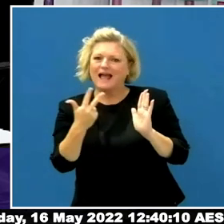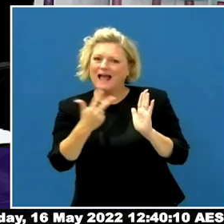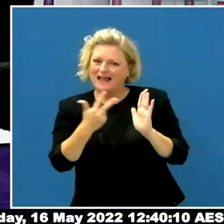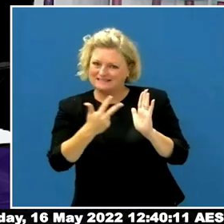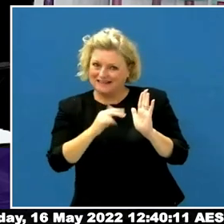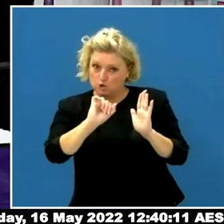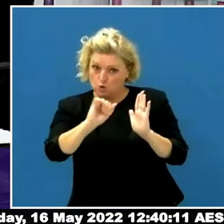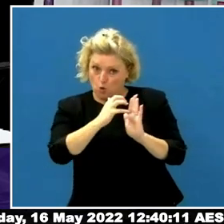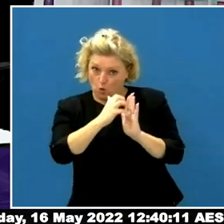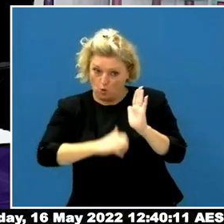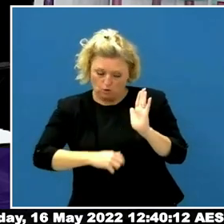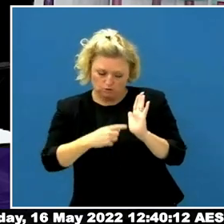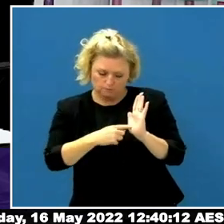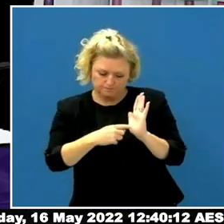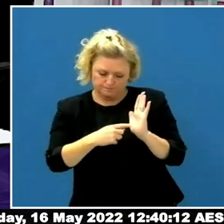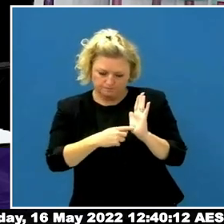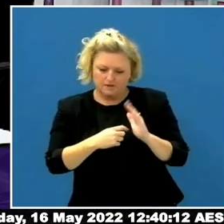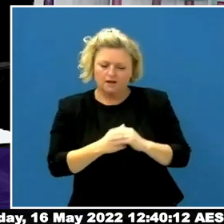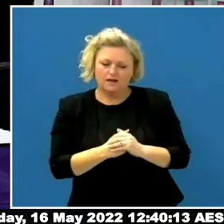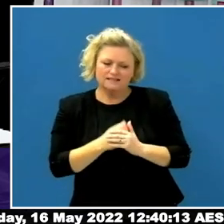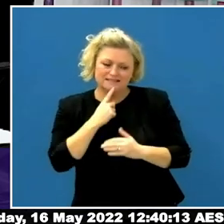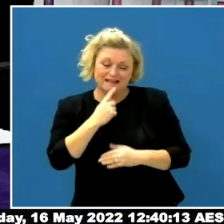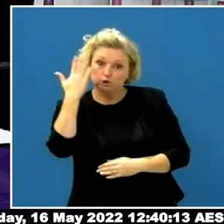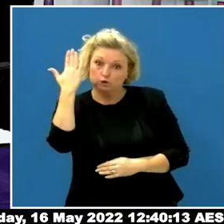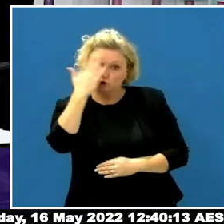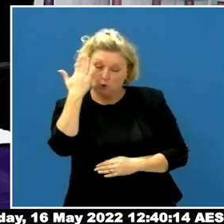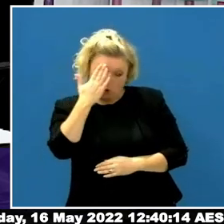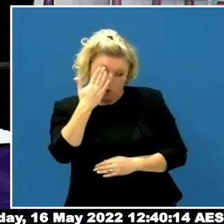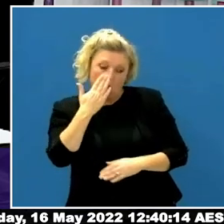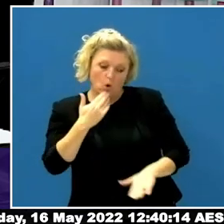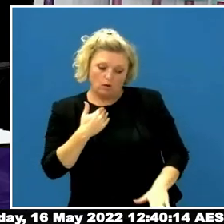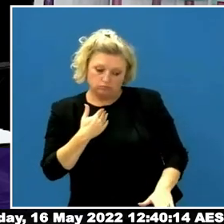"Jason's school actively encouraged us towards Afford's day program.